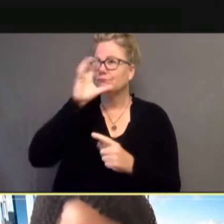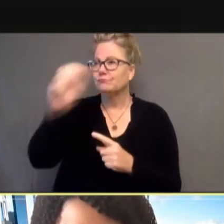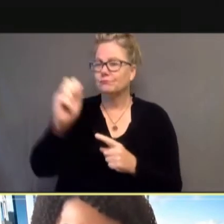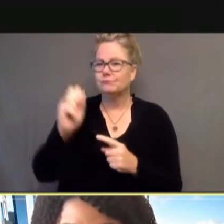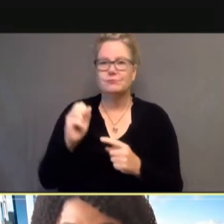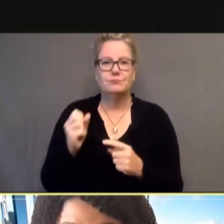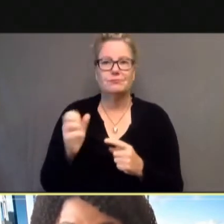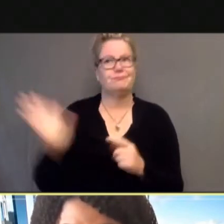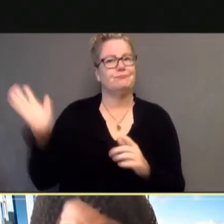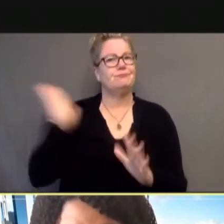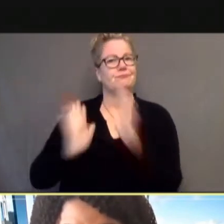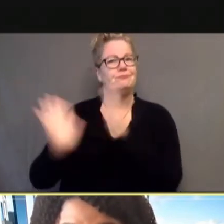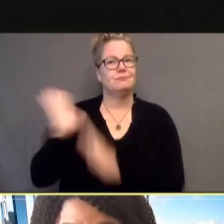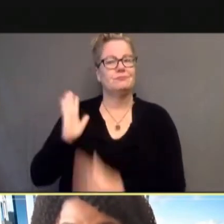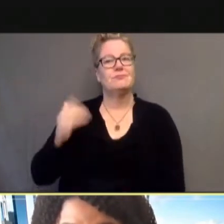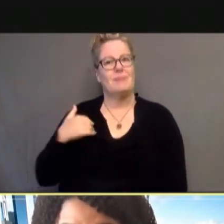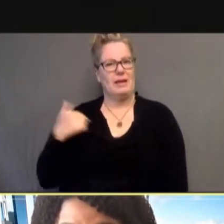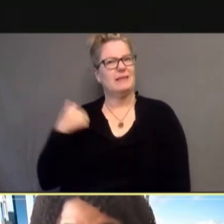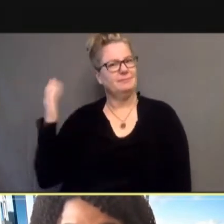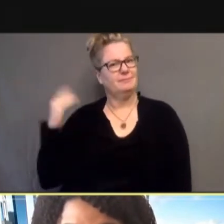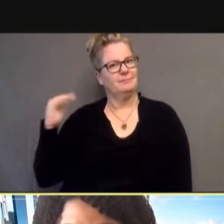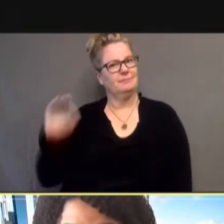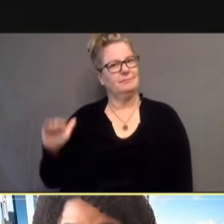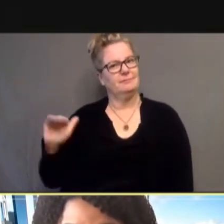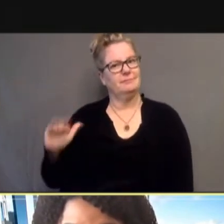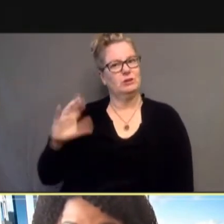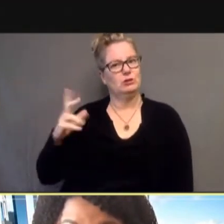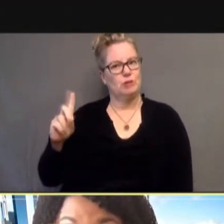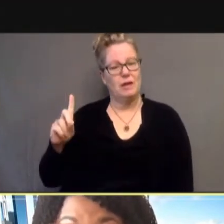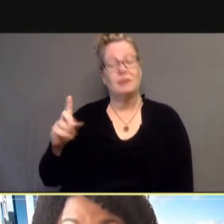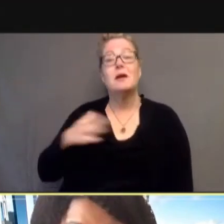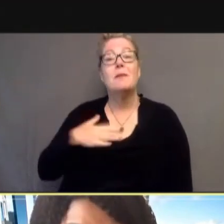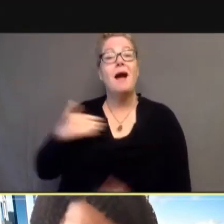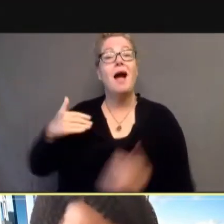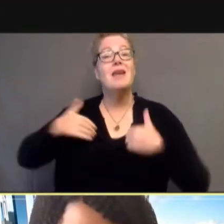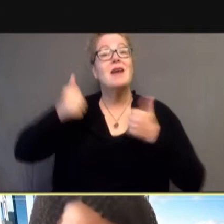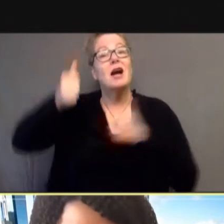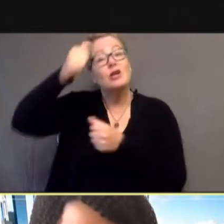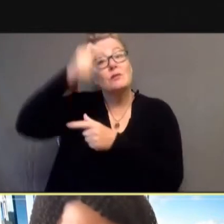child, and my younger brother in preschool was diagnosed with multiple learning disabilities.